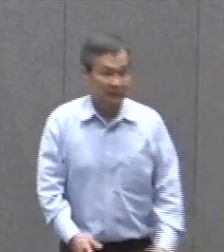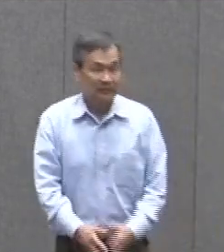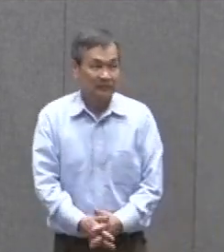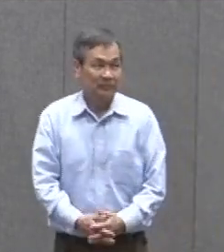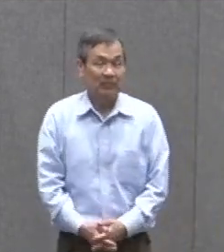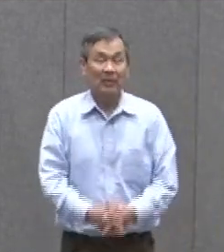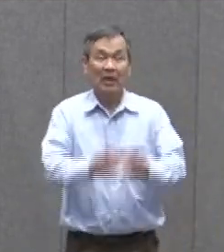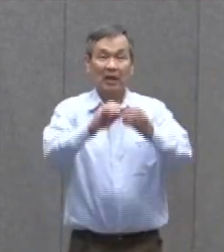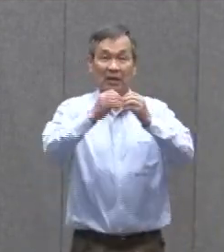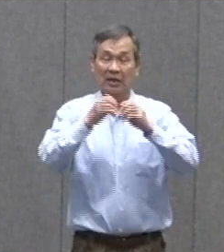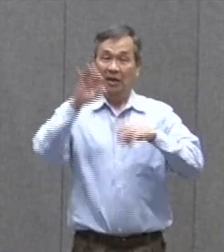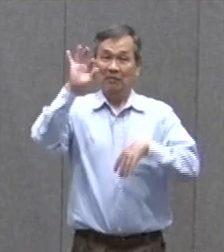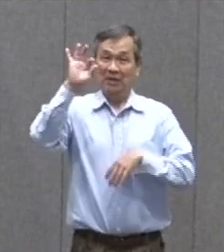Number nine is an odd number.